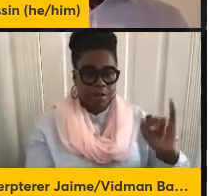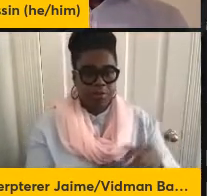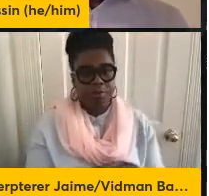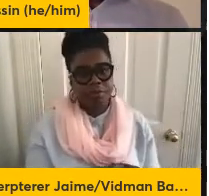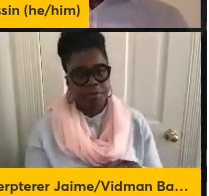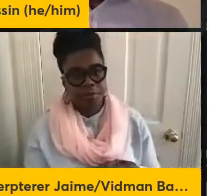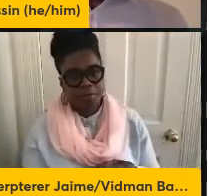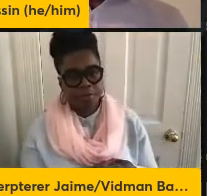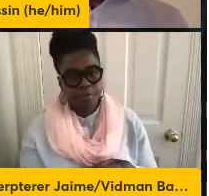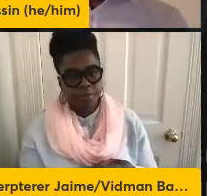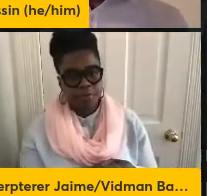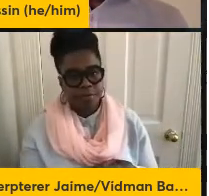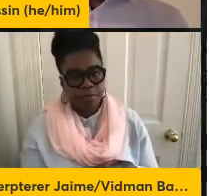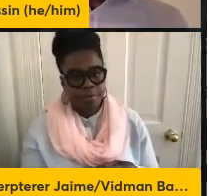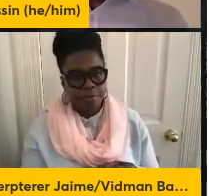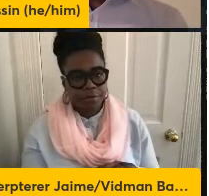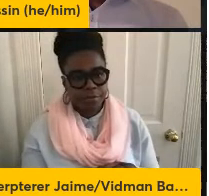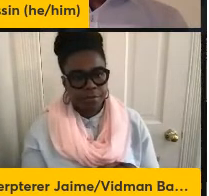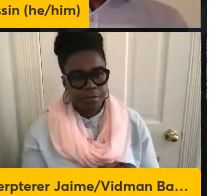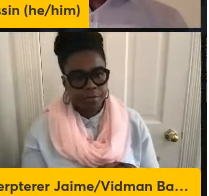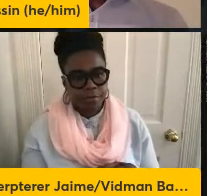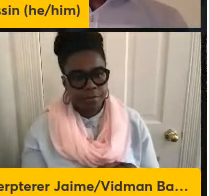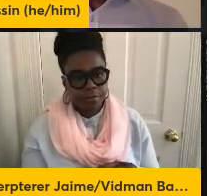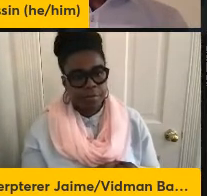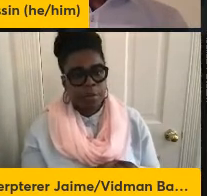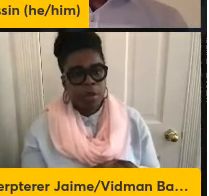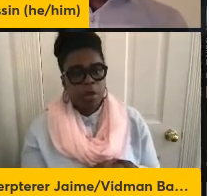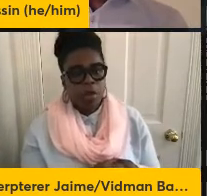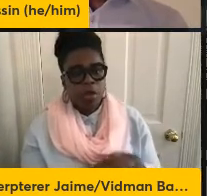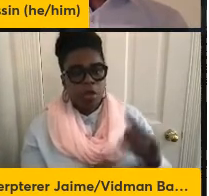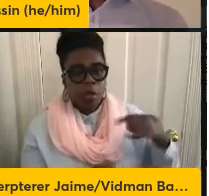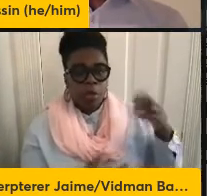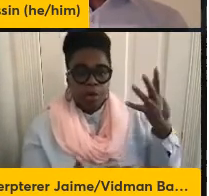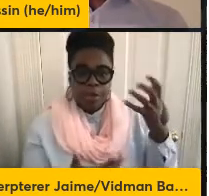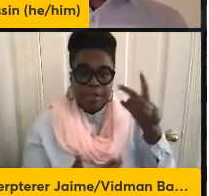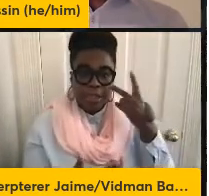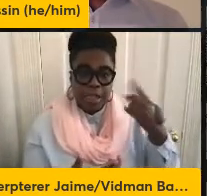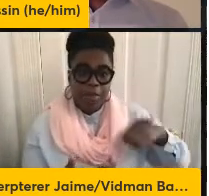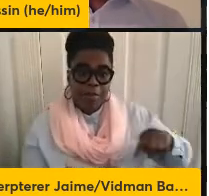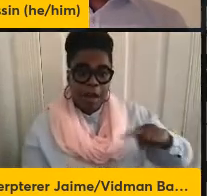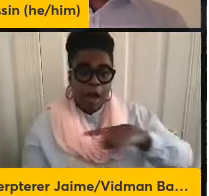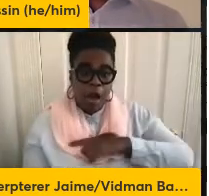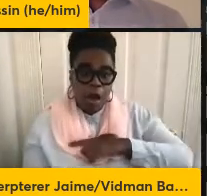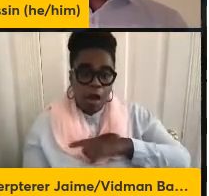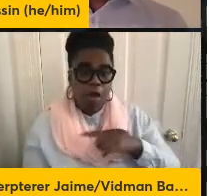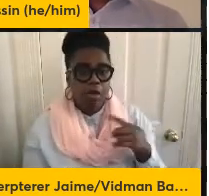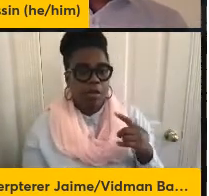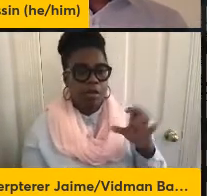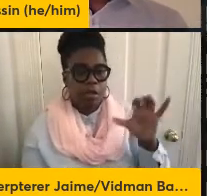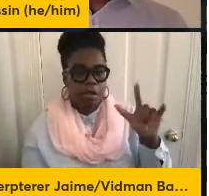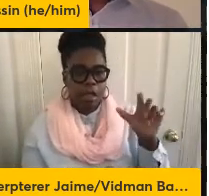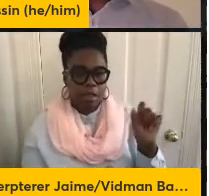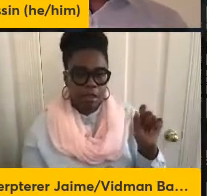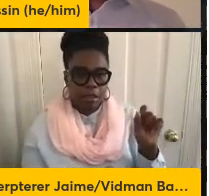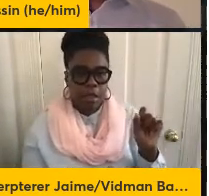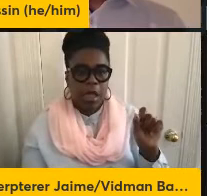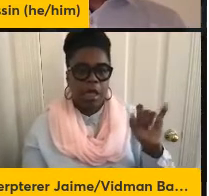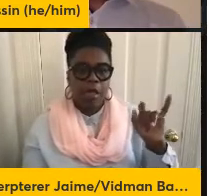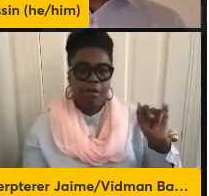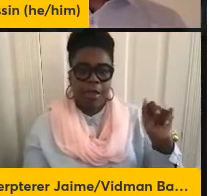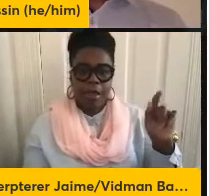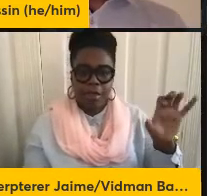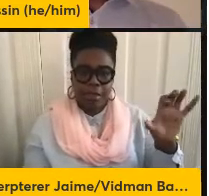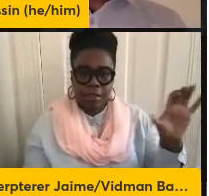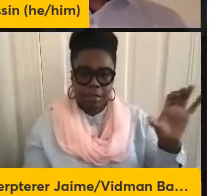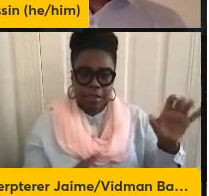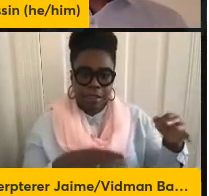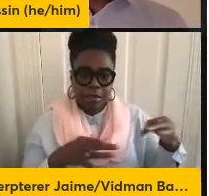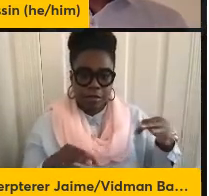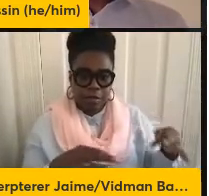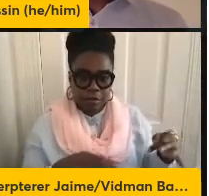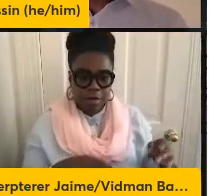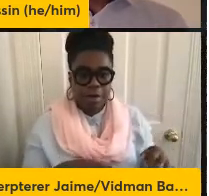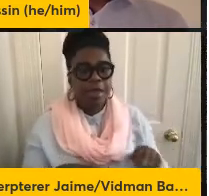Unknown: So, the, we wanted to see whether our cells are typical of IOC description. So, first they lacked the lineage markers,